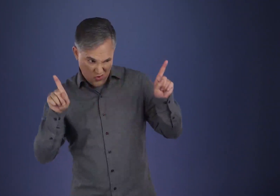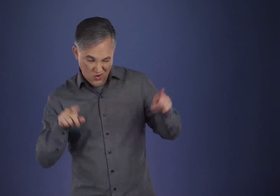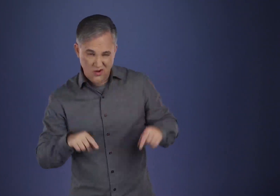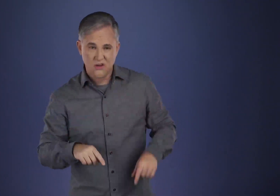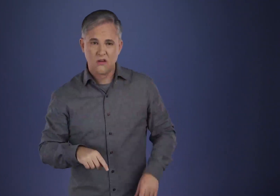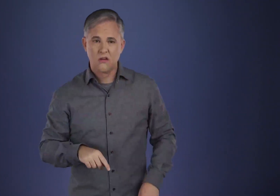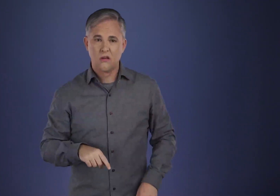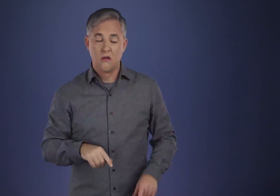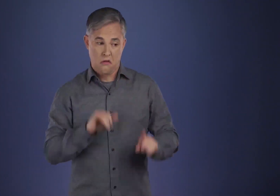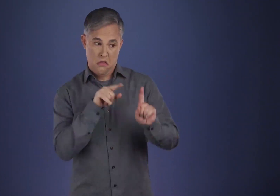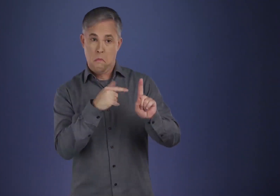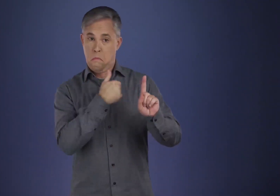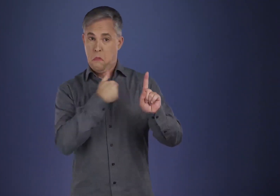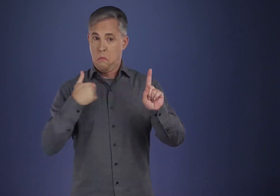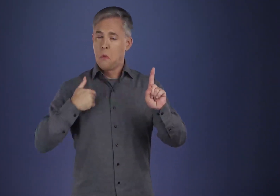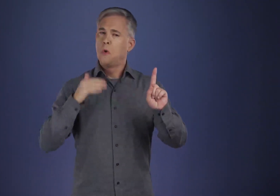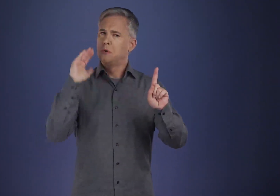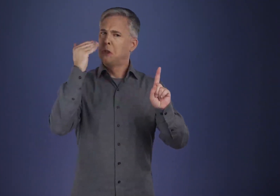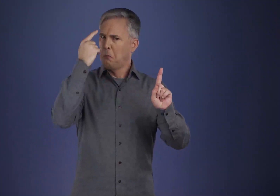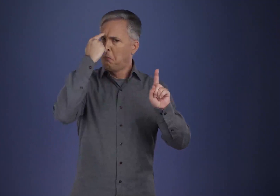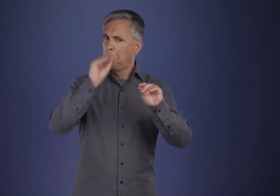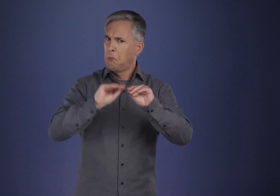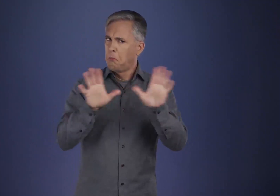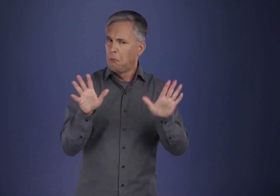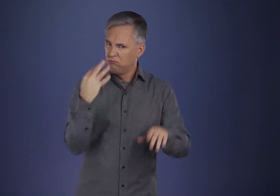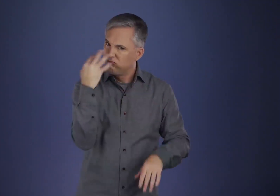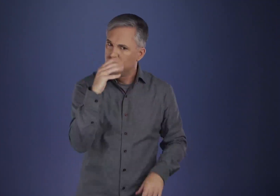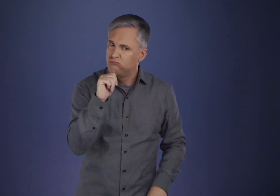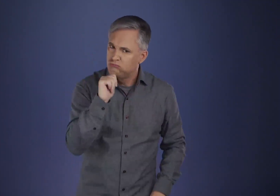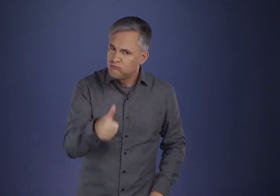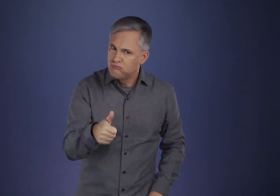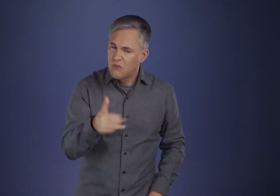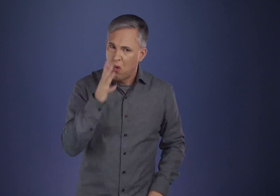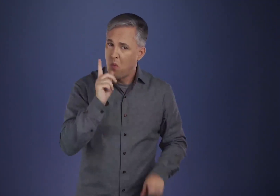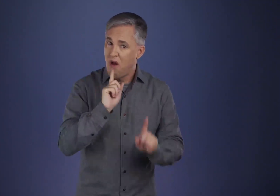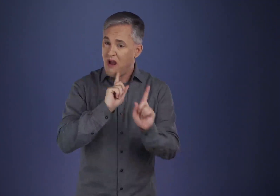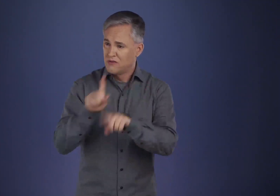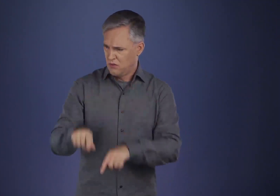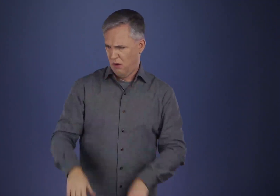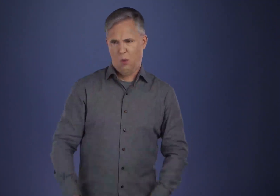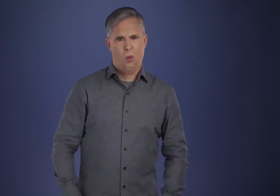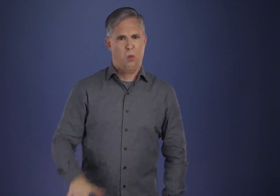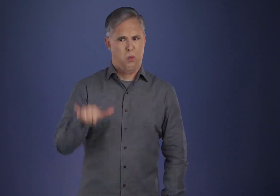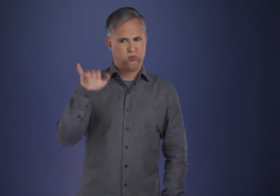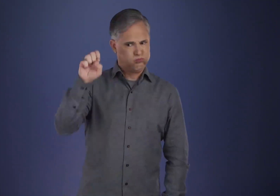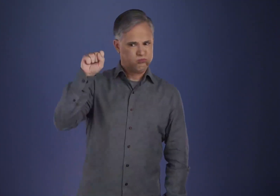The member, sane to all appearances, immediately answers, “Yes! It definitely does.”